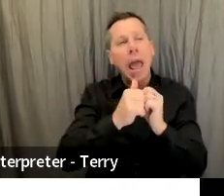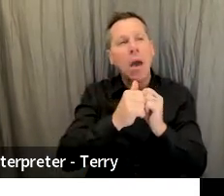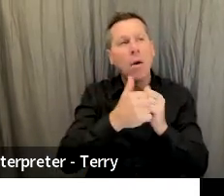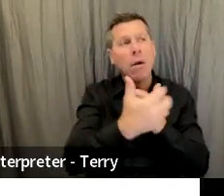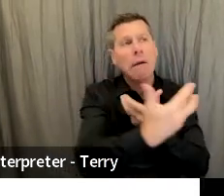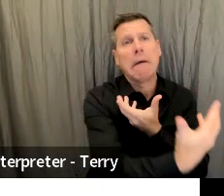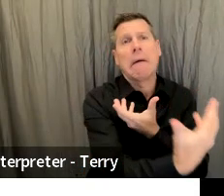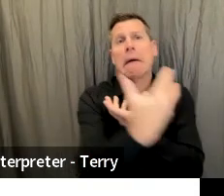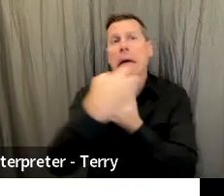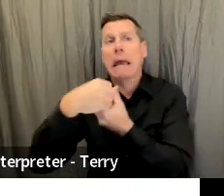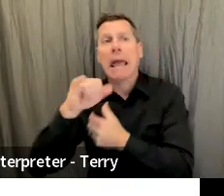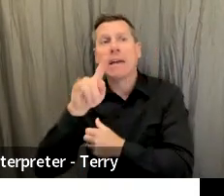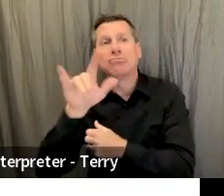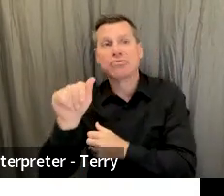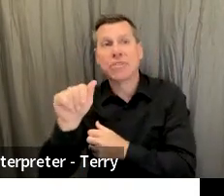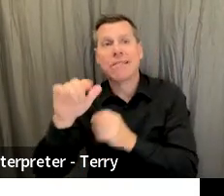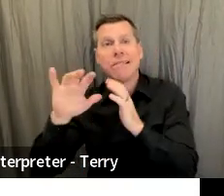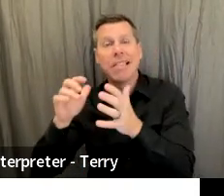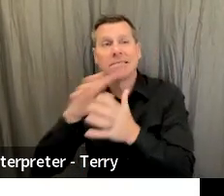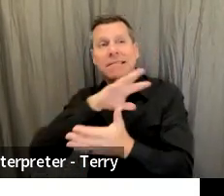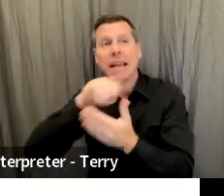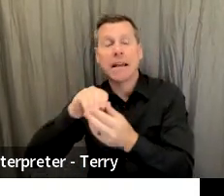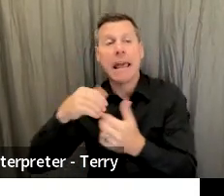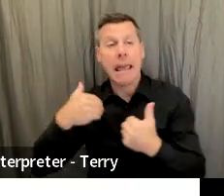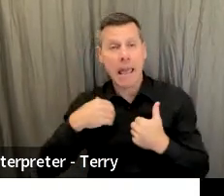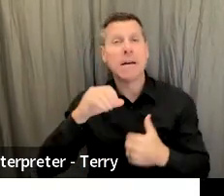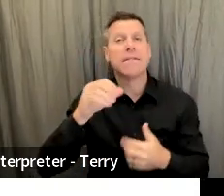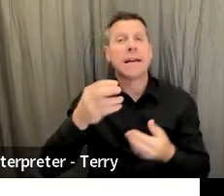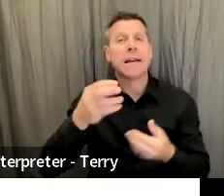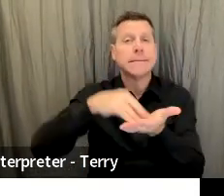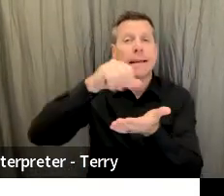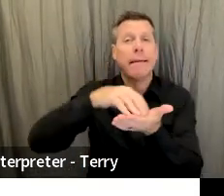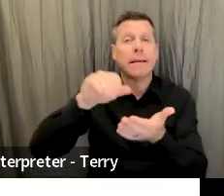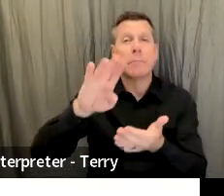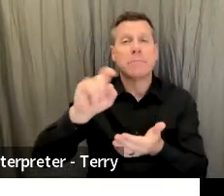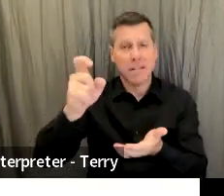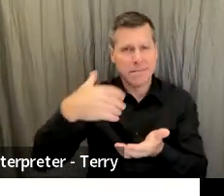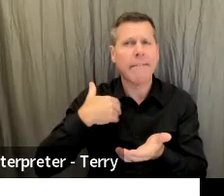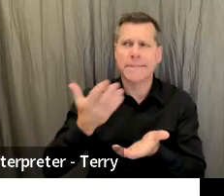Like I have I have a sandbox, but, you know, let's say I want to have